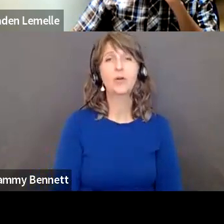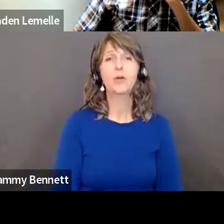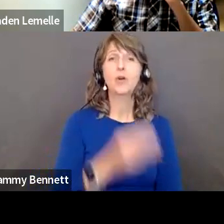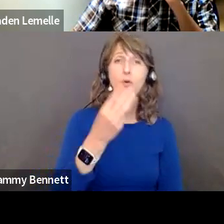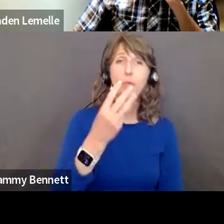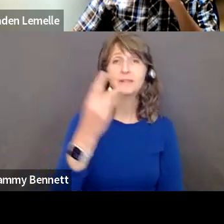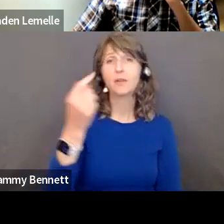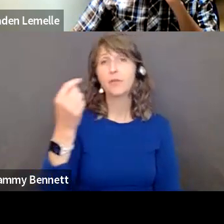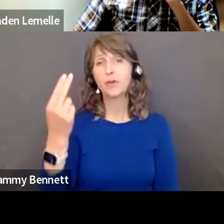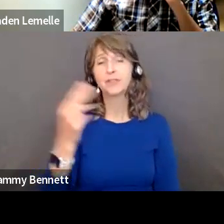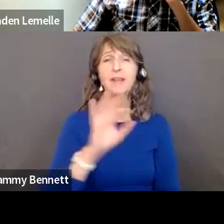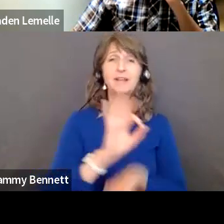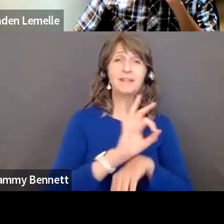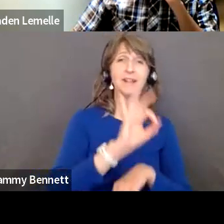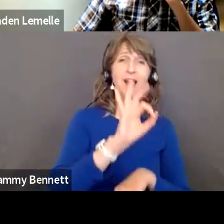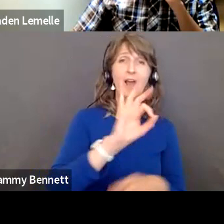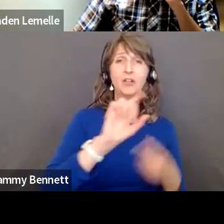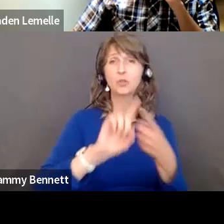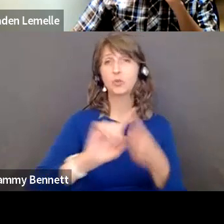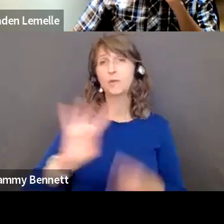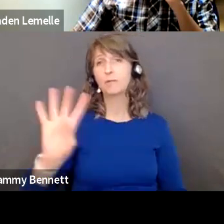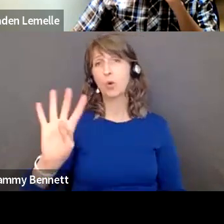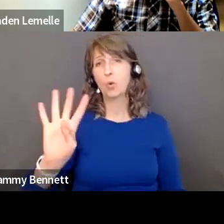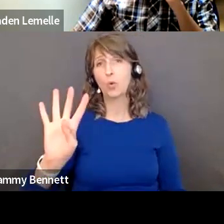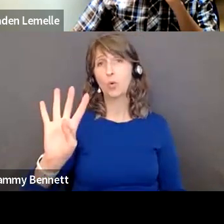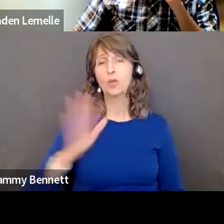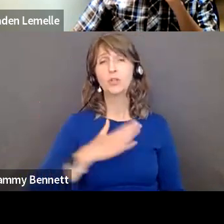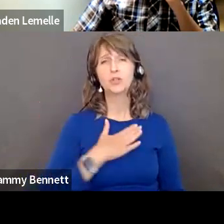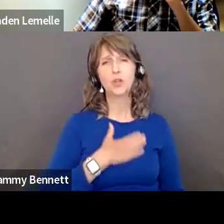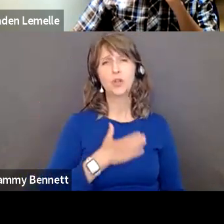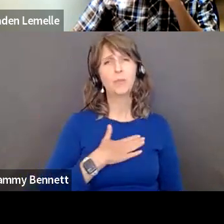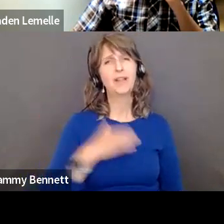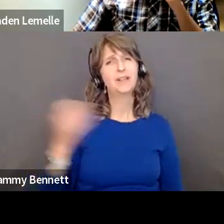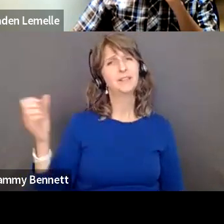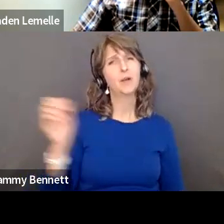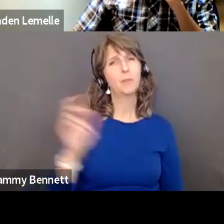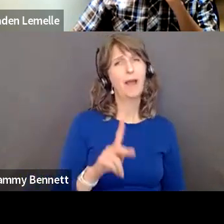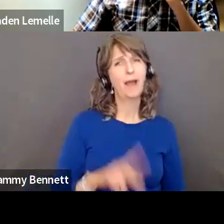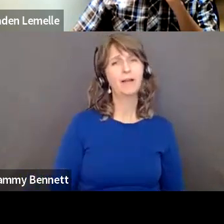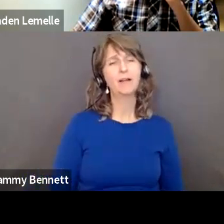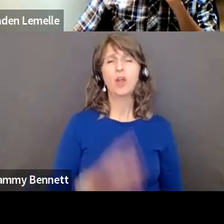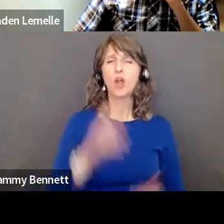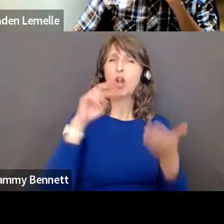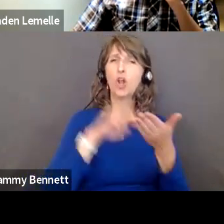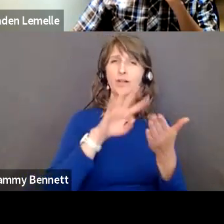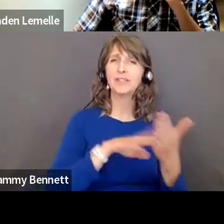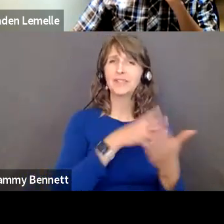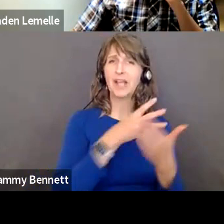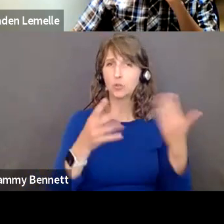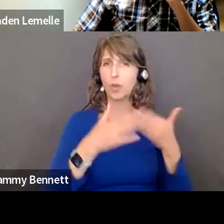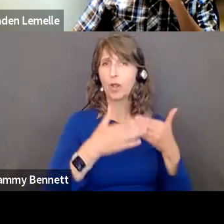M. So please come back and look at our schedules that we have, for wonderful additional.